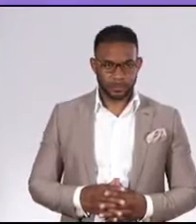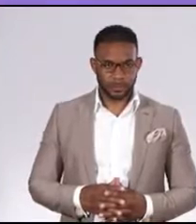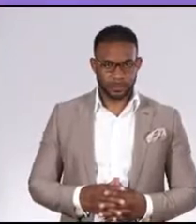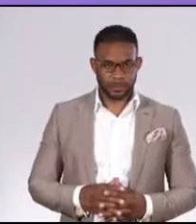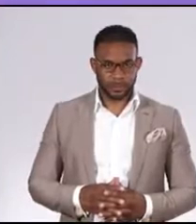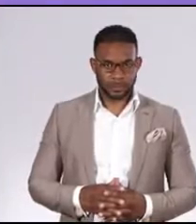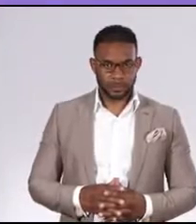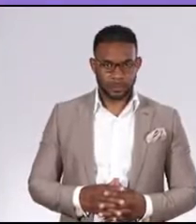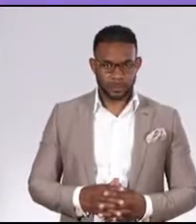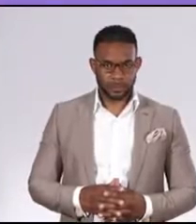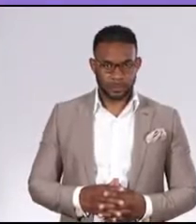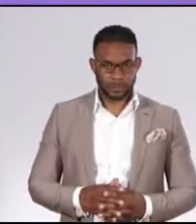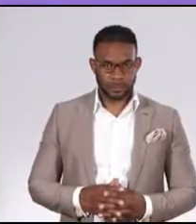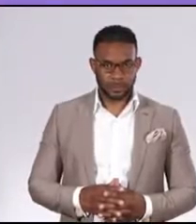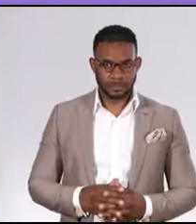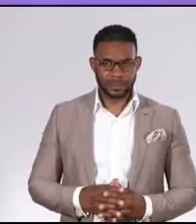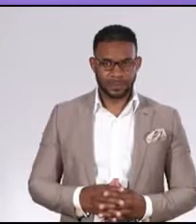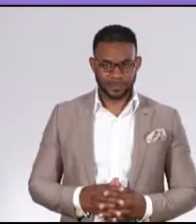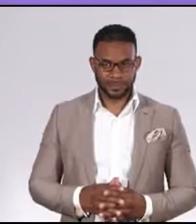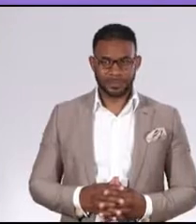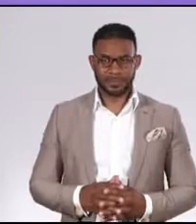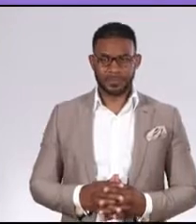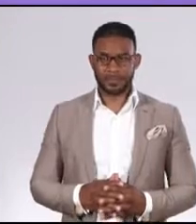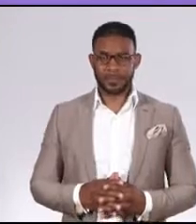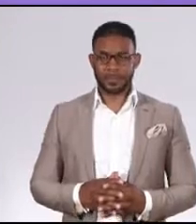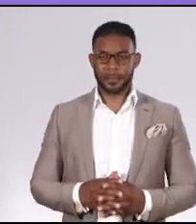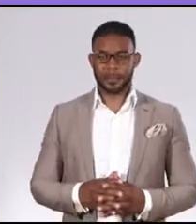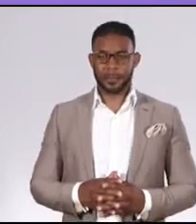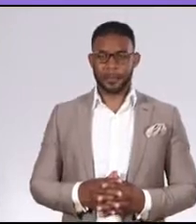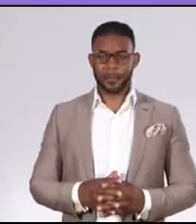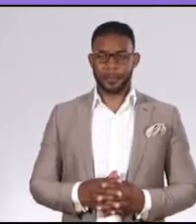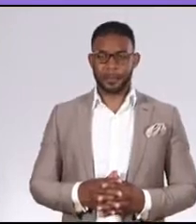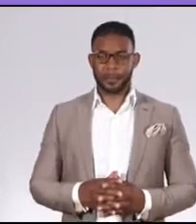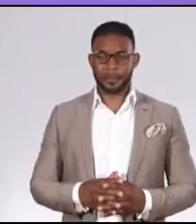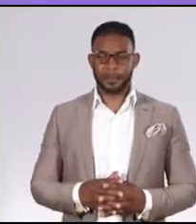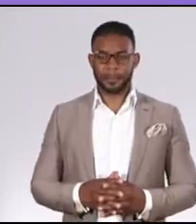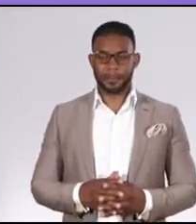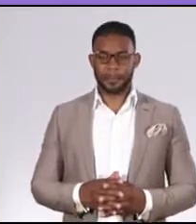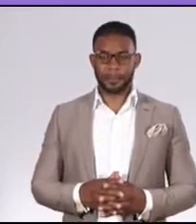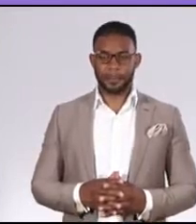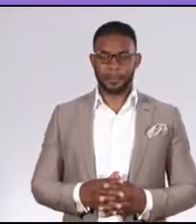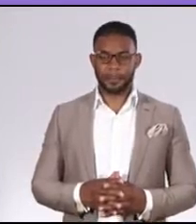It's my pleasure to be here as the executive director of the hearing loss association of america.